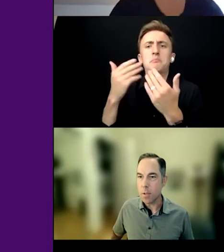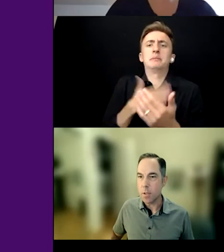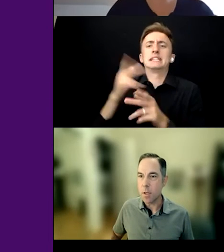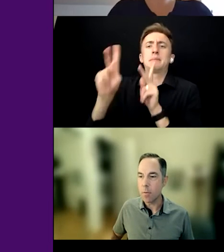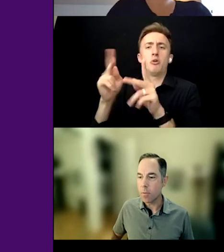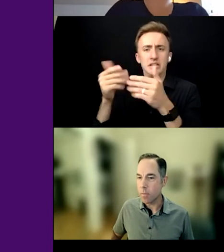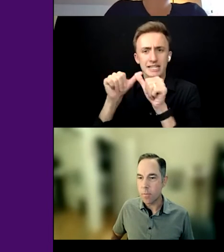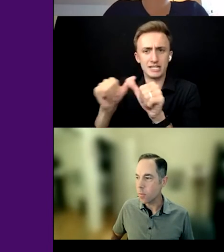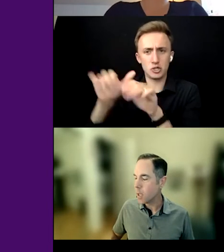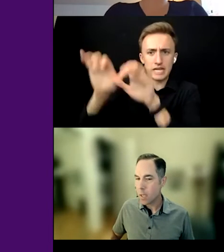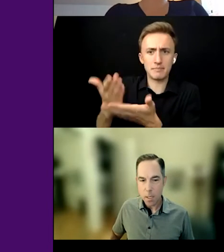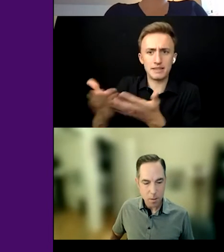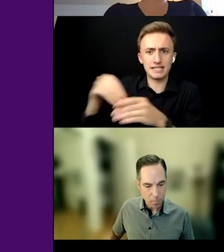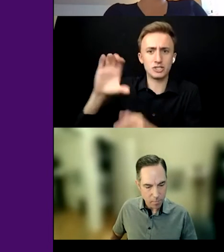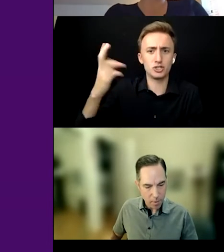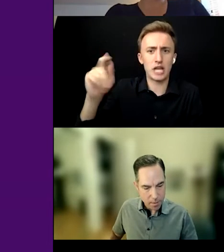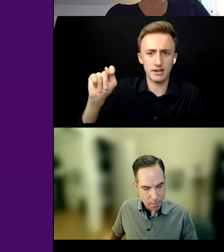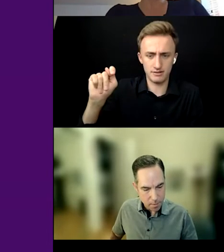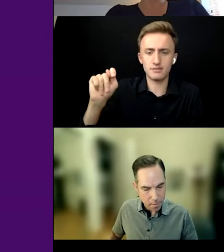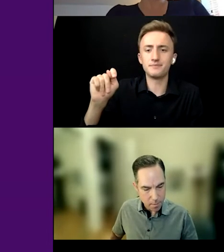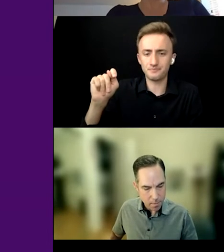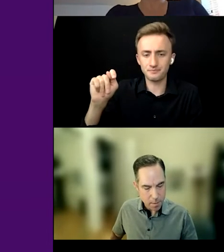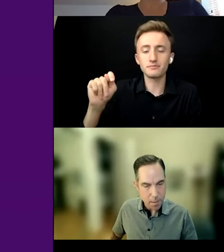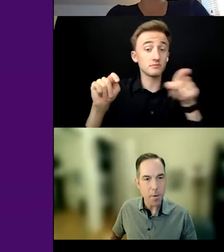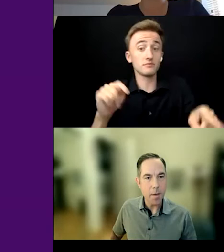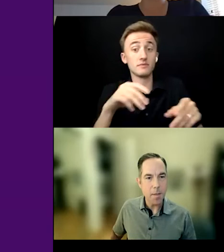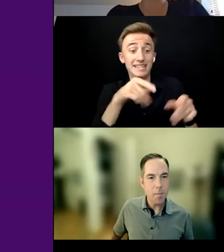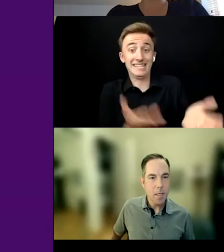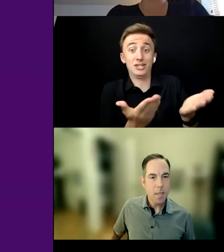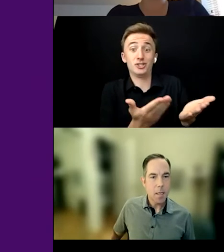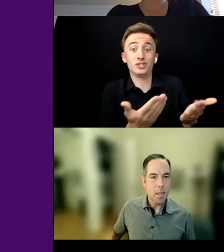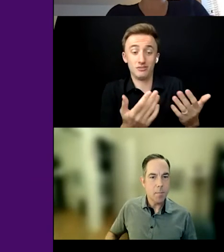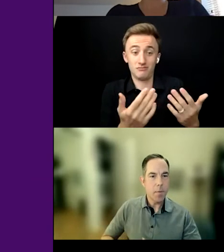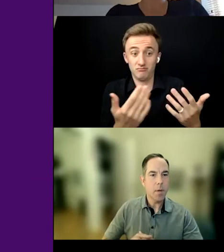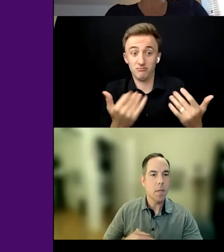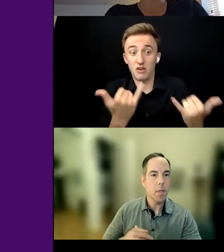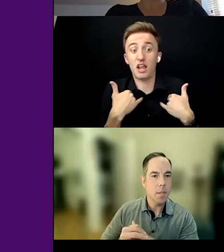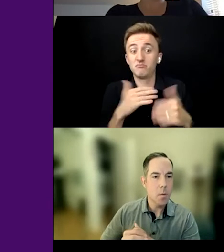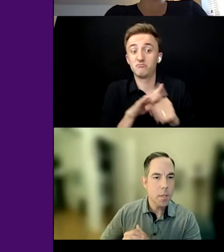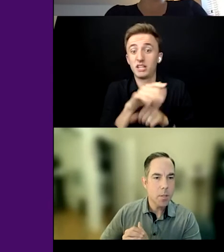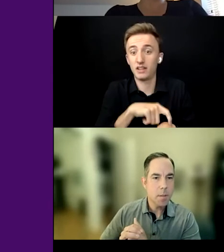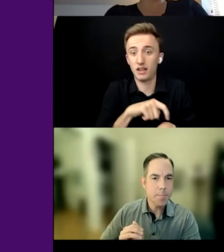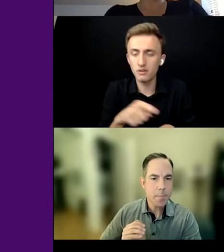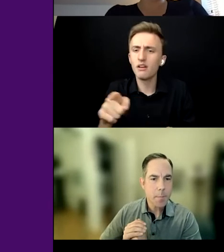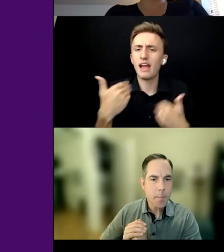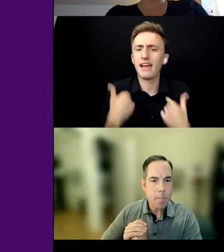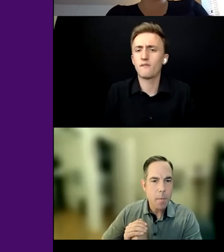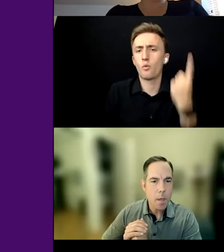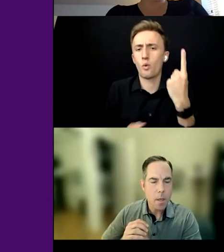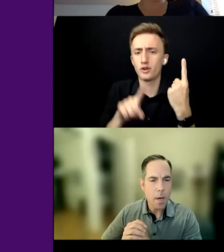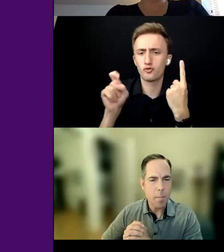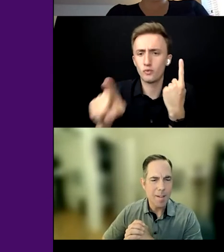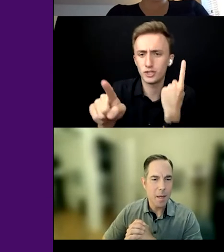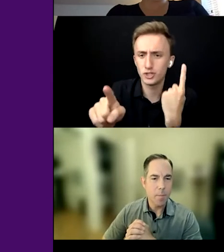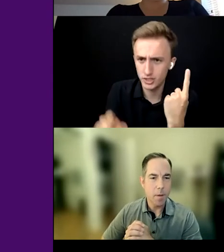start to go through a few here. We have a decent amount of time. There is a question all and I am